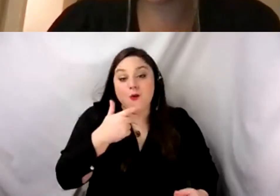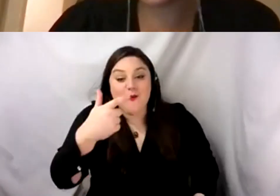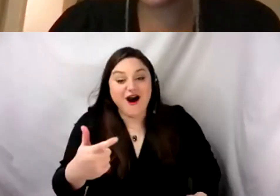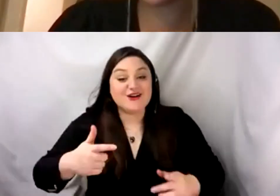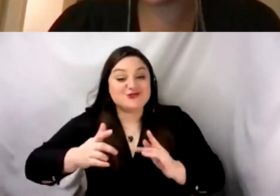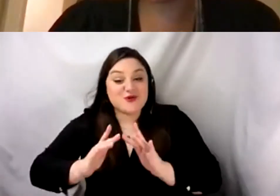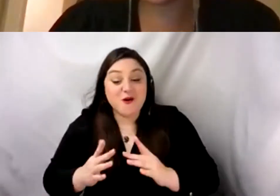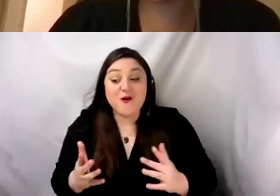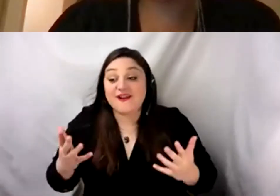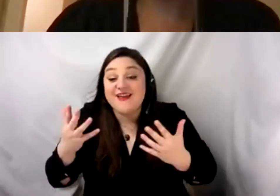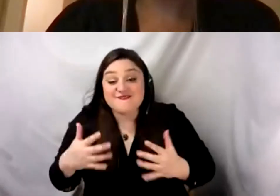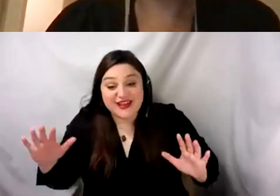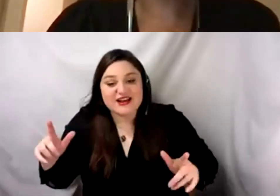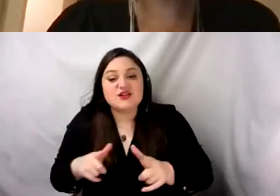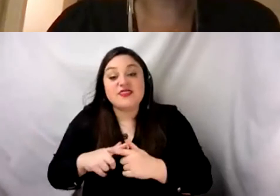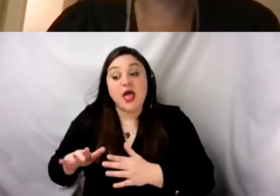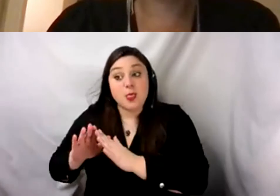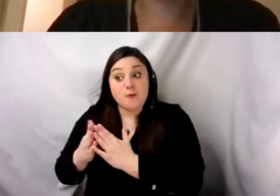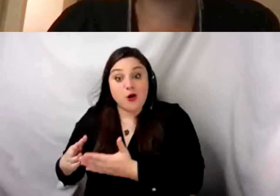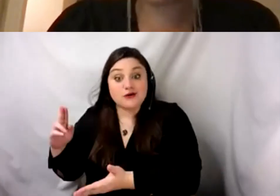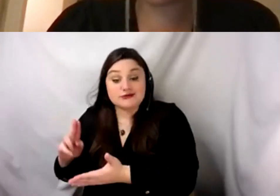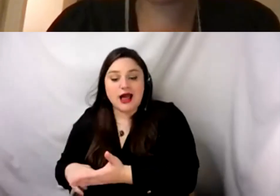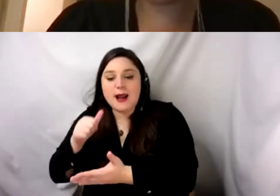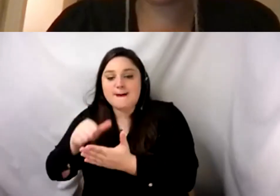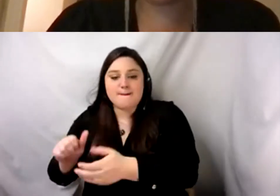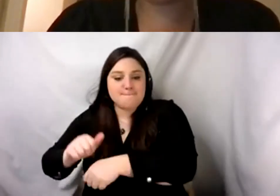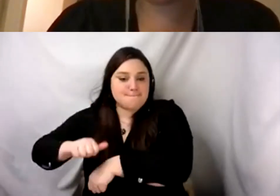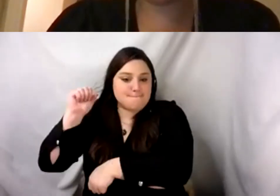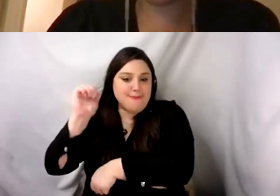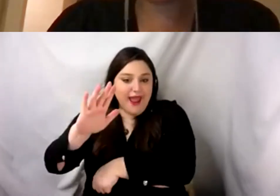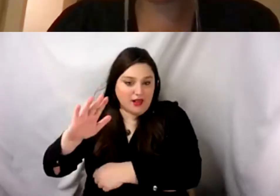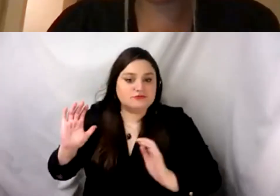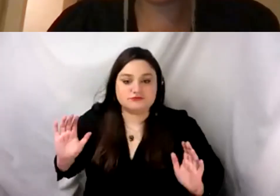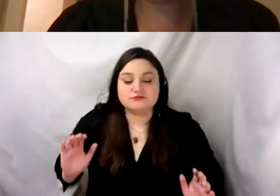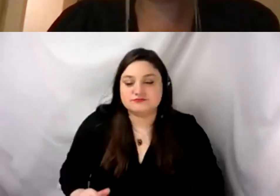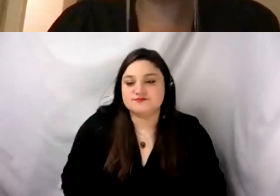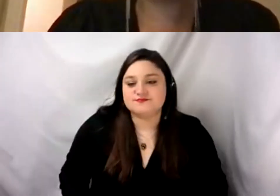And Tamara let me know if your thoughts are different. But I would say in the life event and live